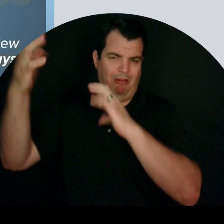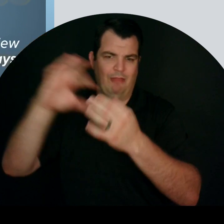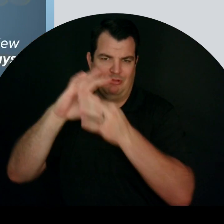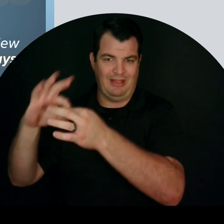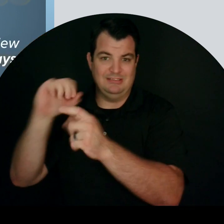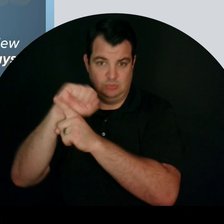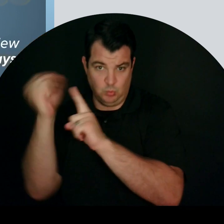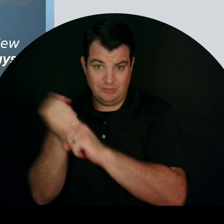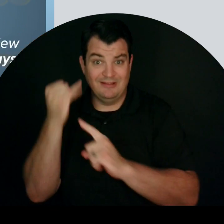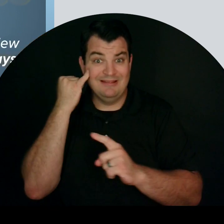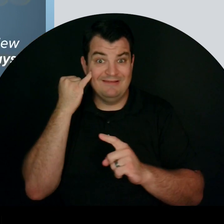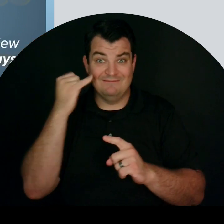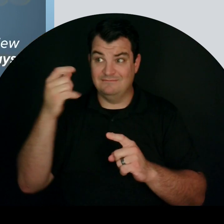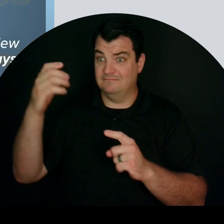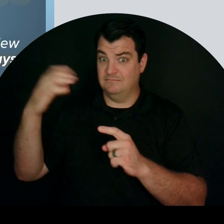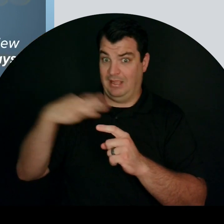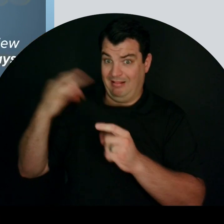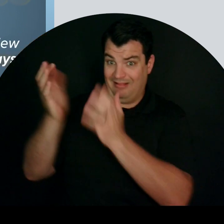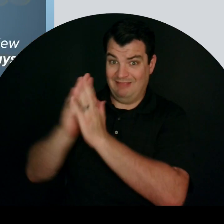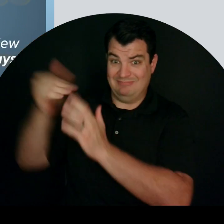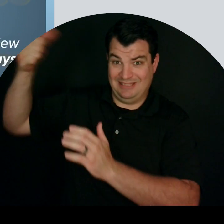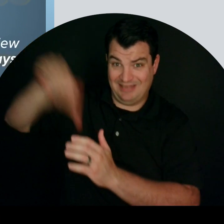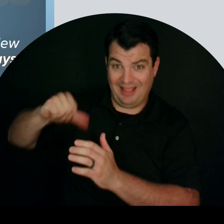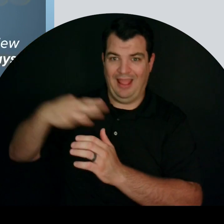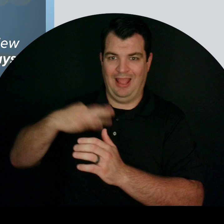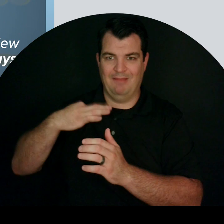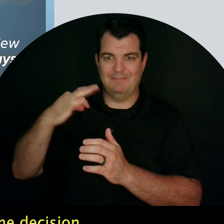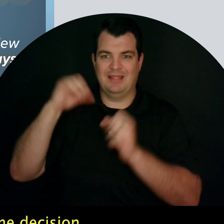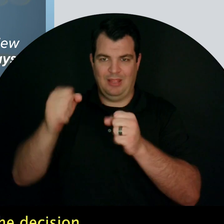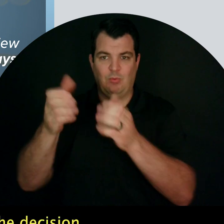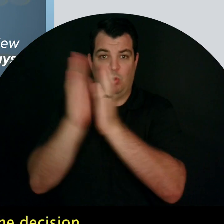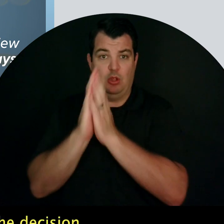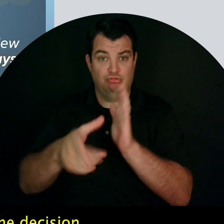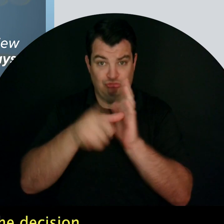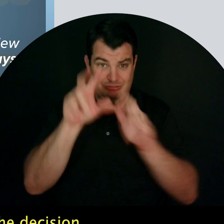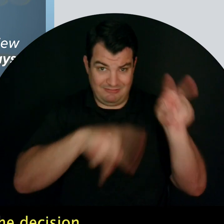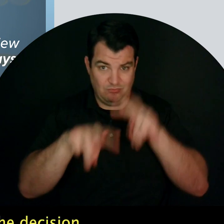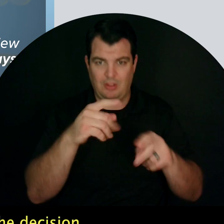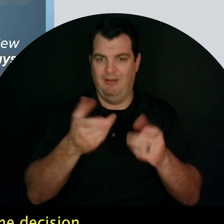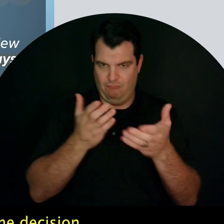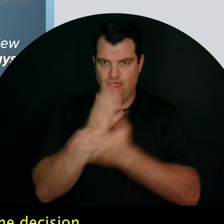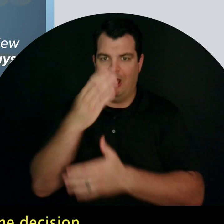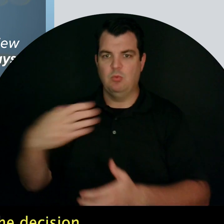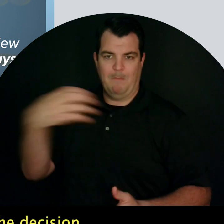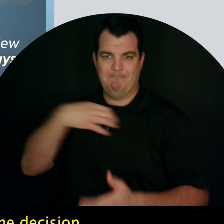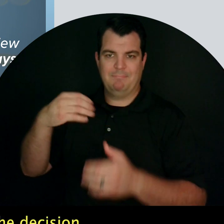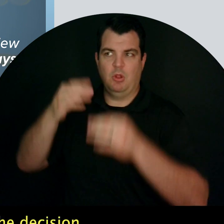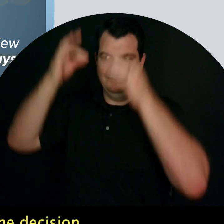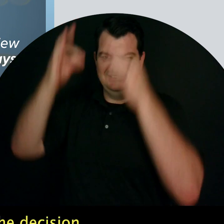If a claim is denied, the applicant may request a review and has the right to appeal the decision within 30 days.